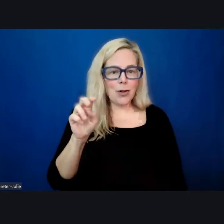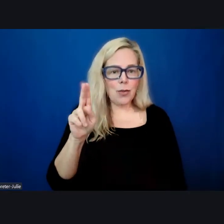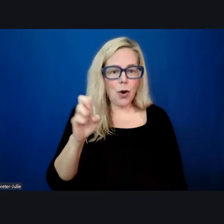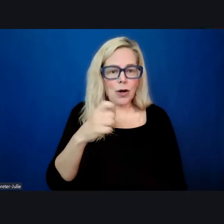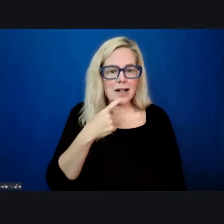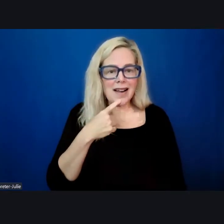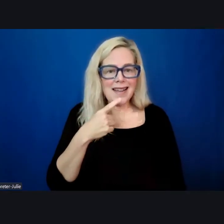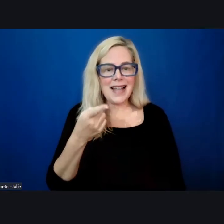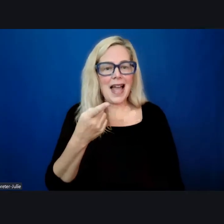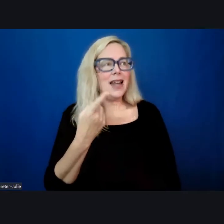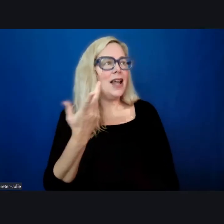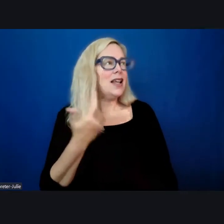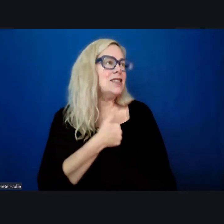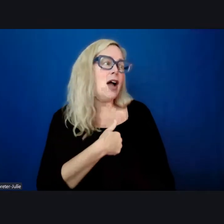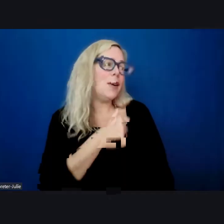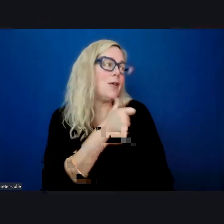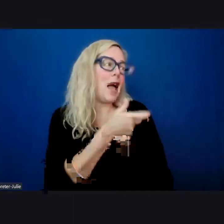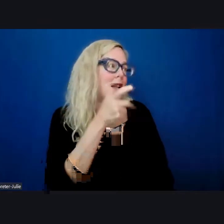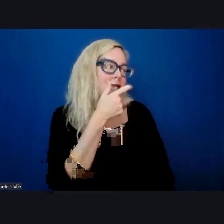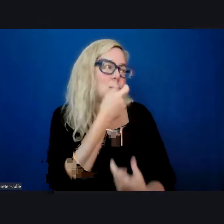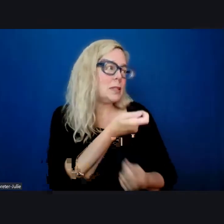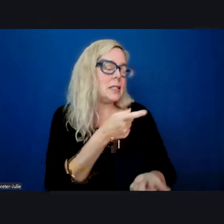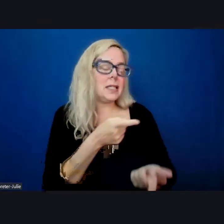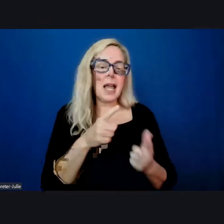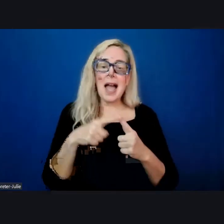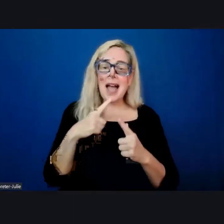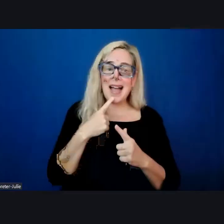And I'm like, we've got legislators. We're talking to them. They're talking about getting us a law."